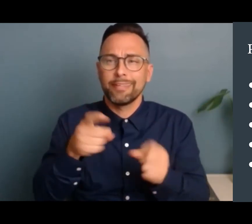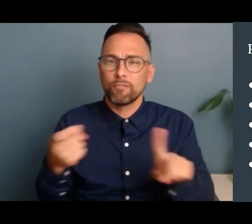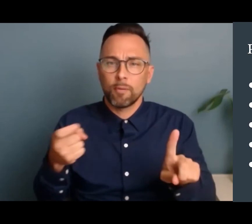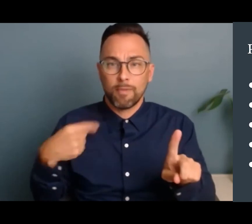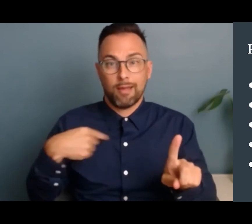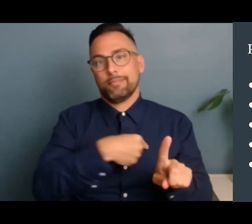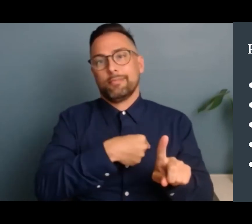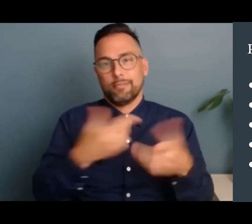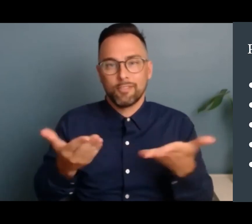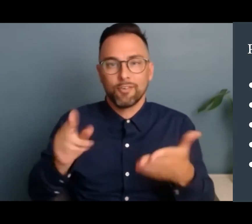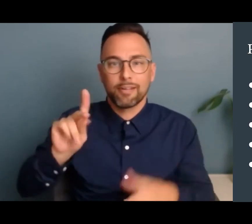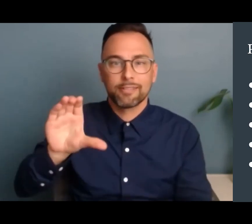go ahead and indicate that for us.